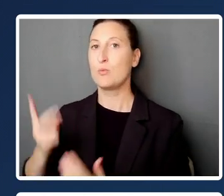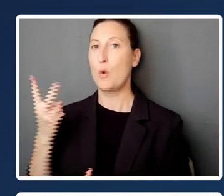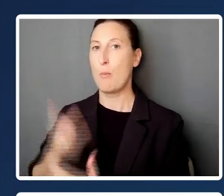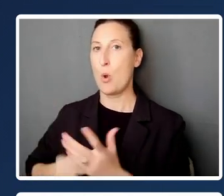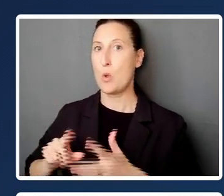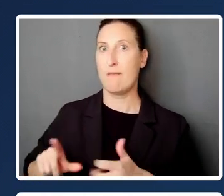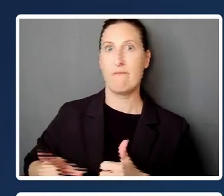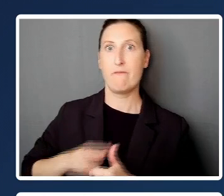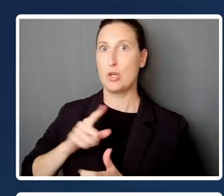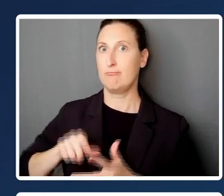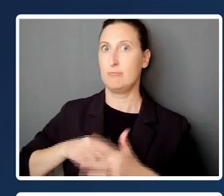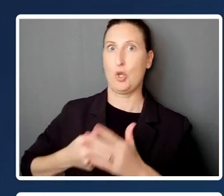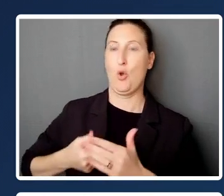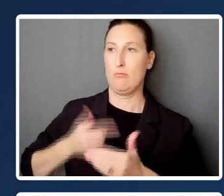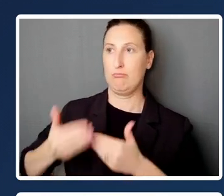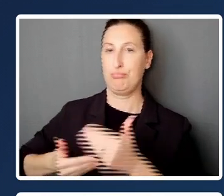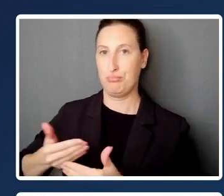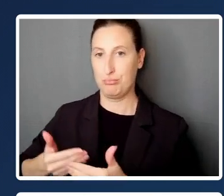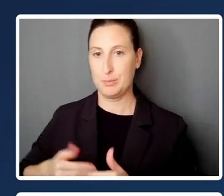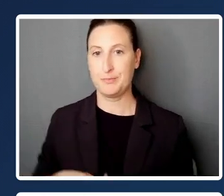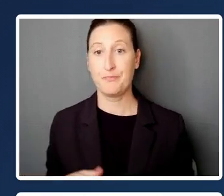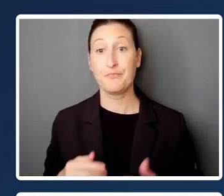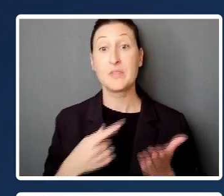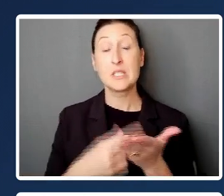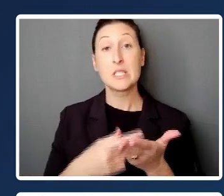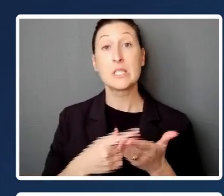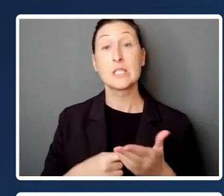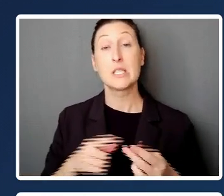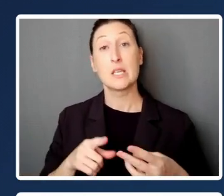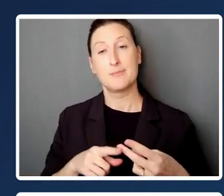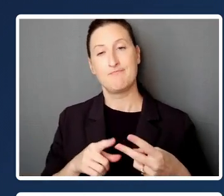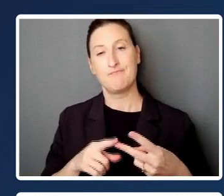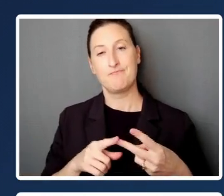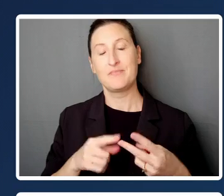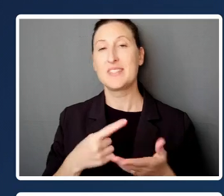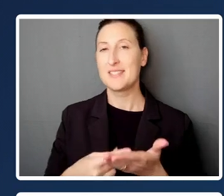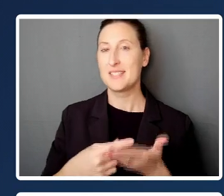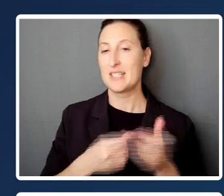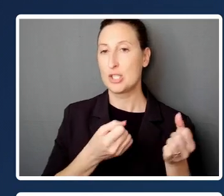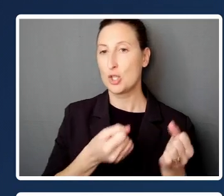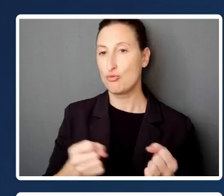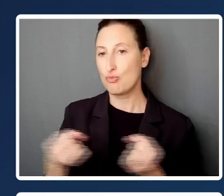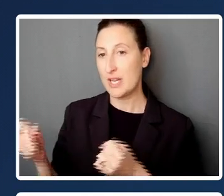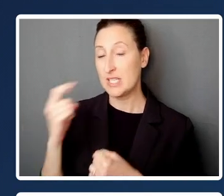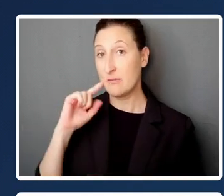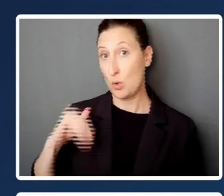So, that's the core of this presentation and what really drives us in our work. We want to